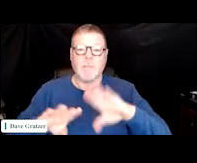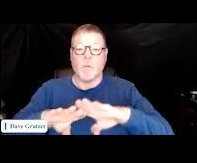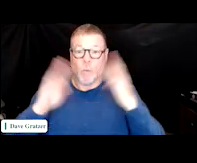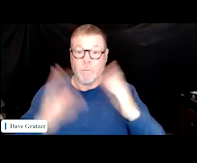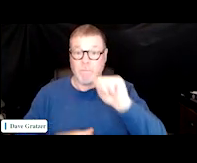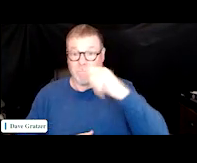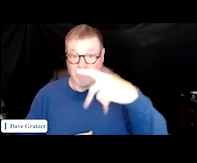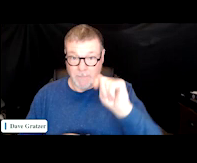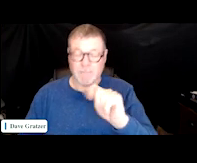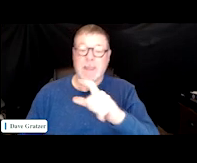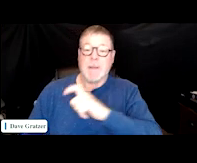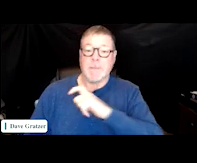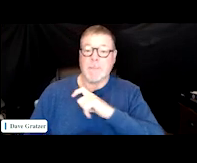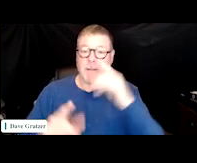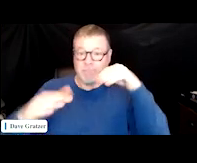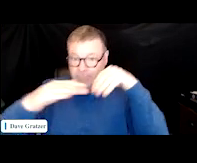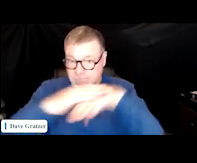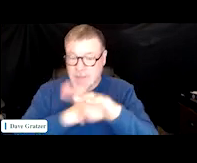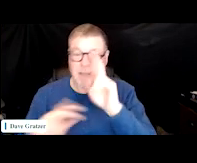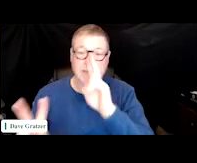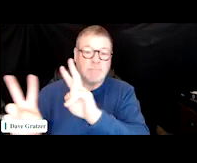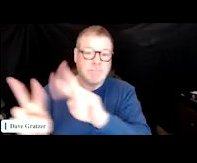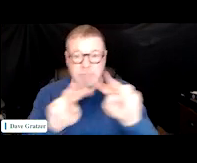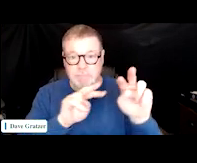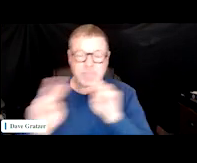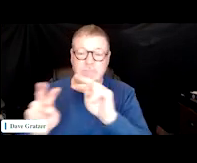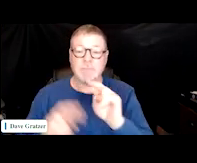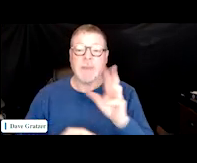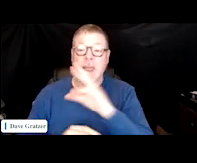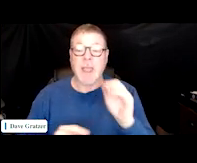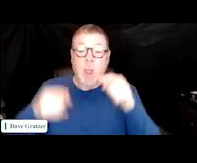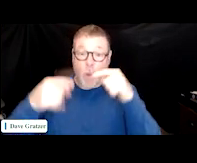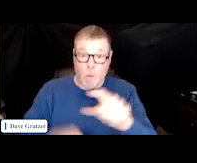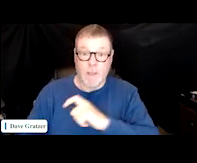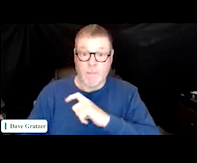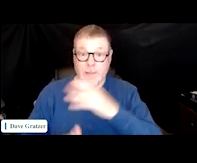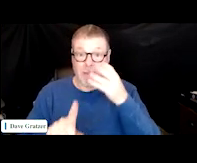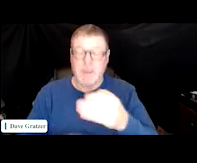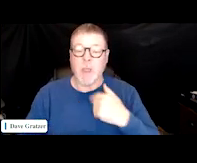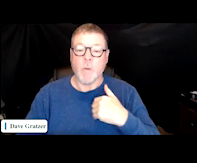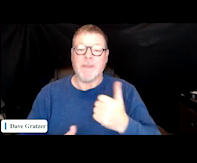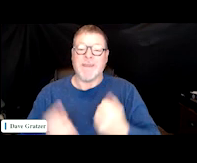The police was able to go in. And while the police was in, we were outside supporting the family.